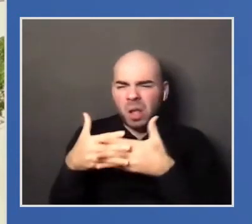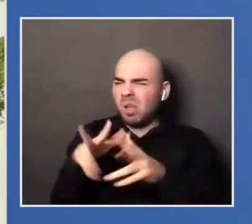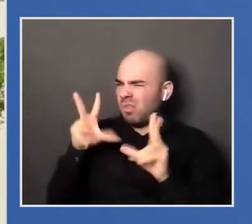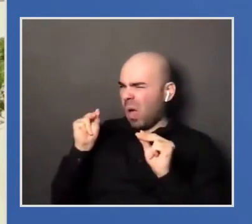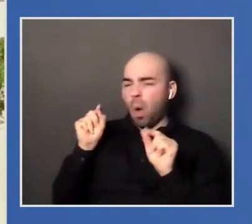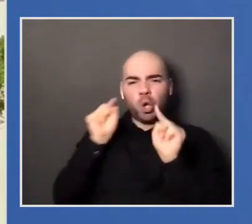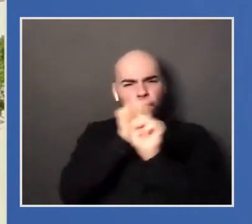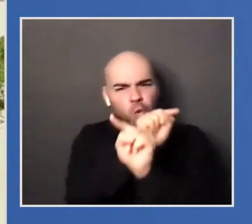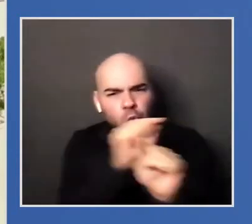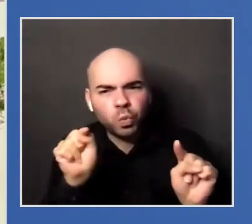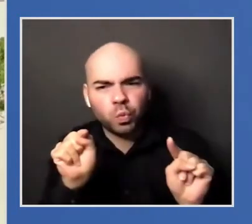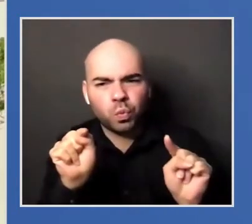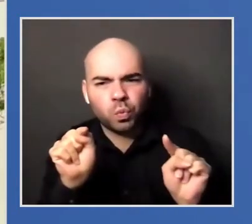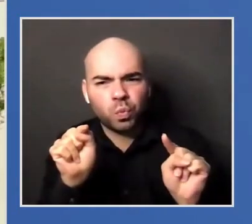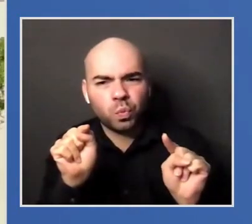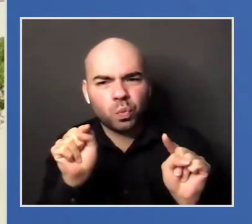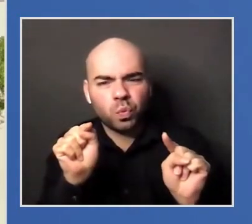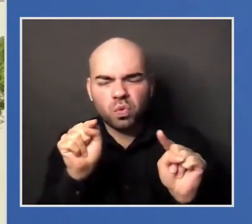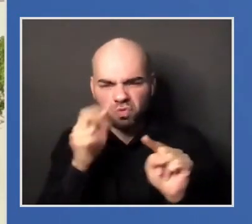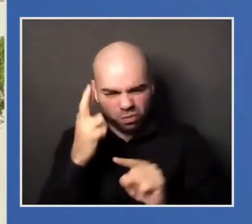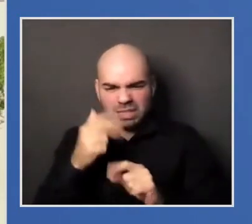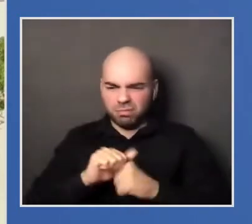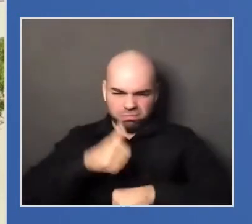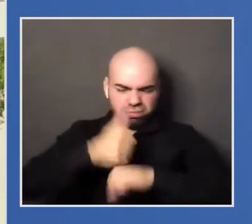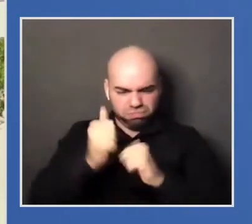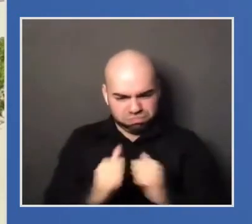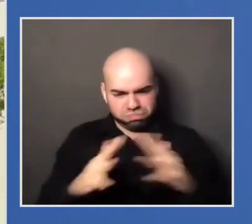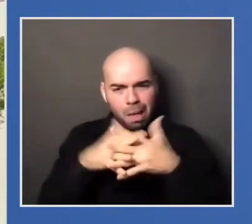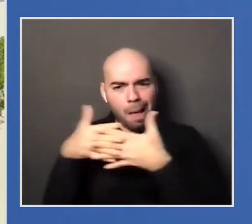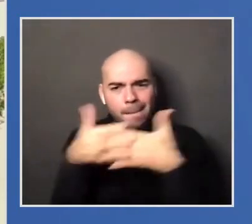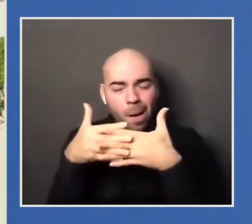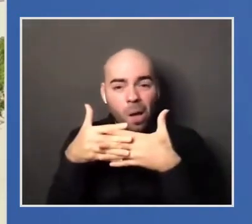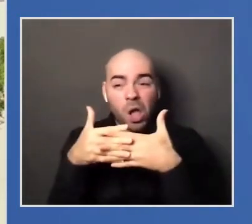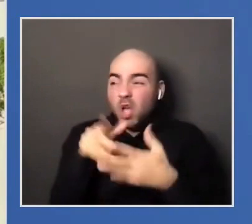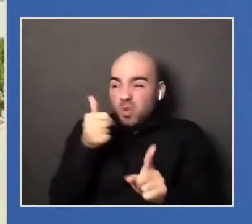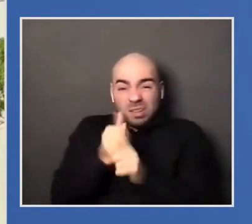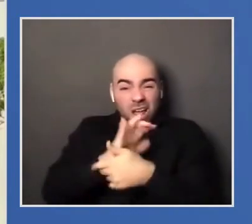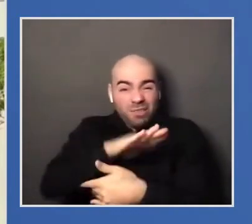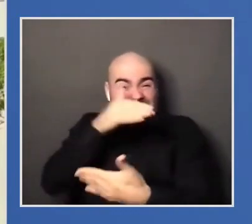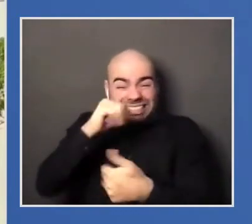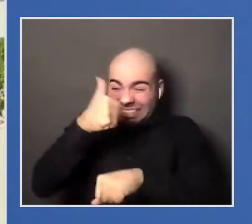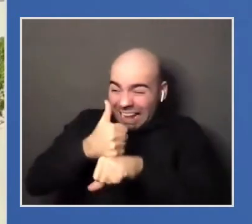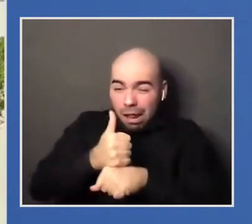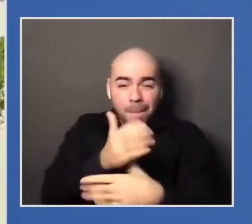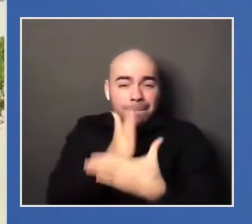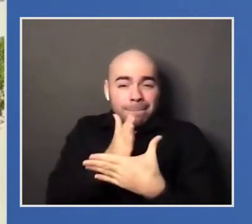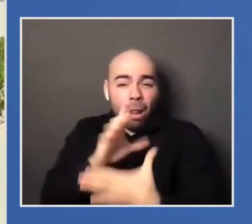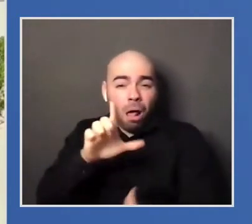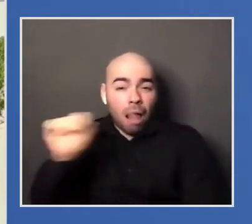TRUMP THINKS HOAX. WELL, THEN HE SAYS, BY THE WAY